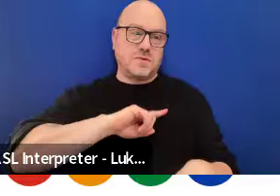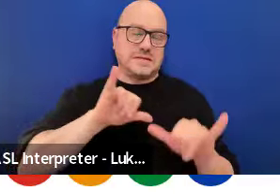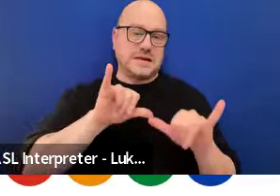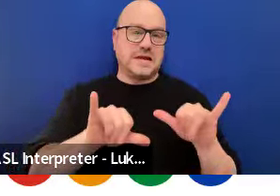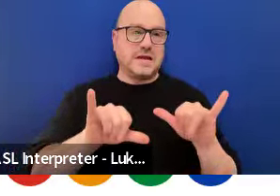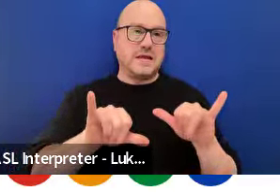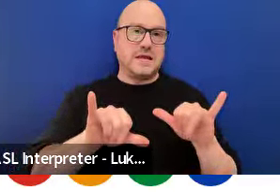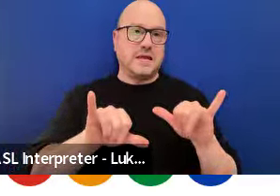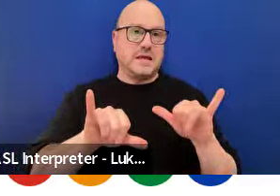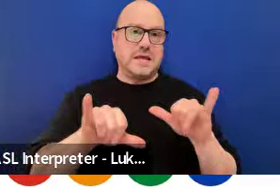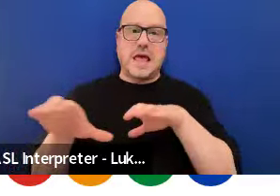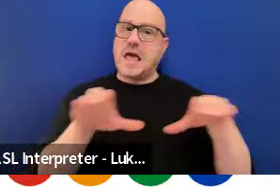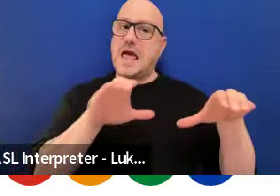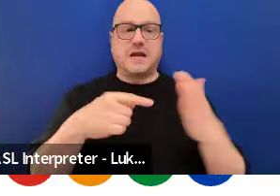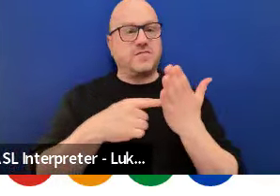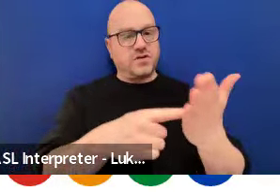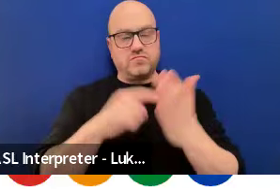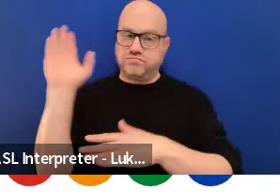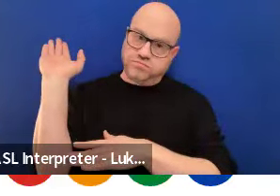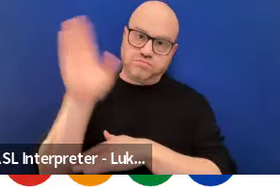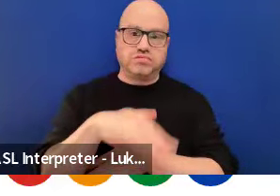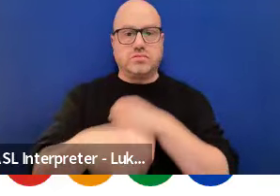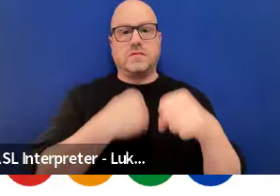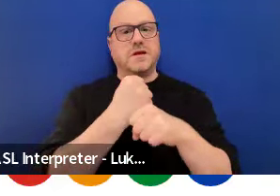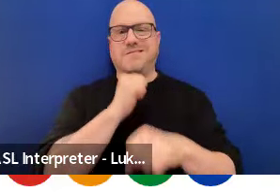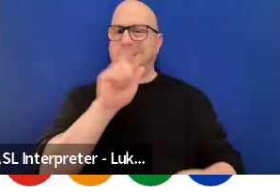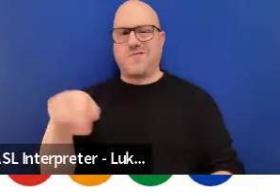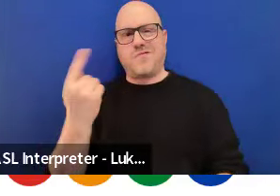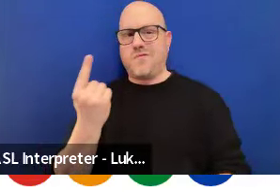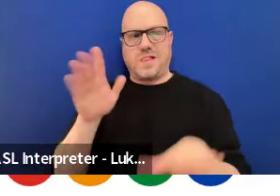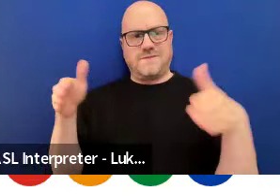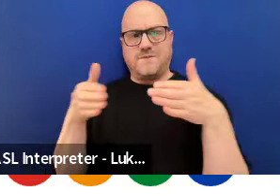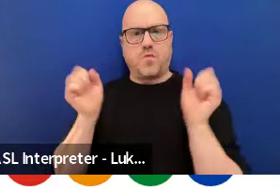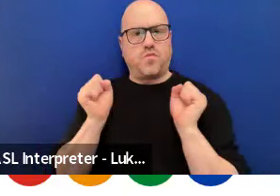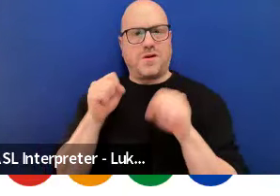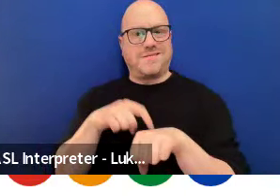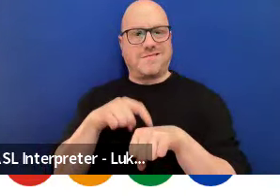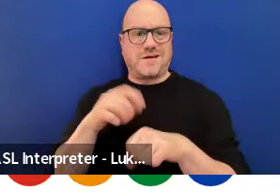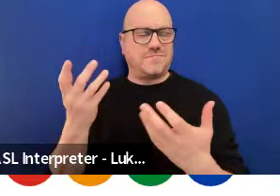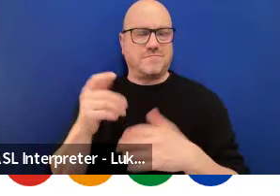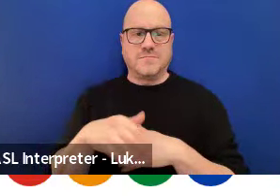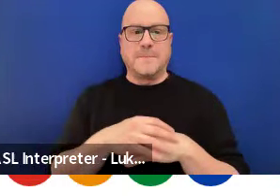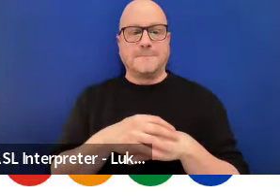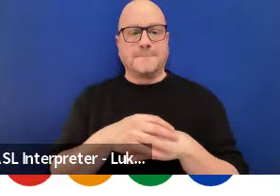PROPOSALS AND JUST REALLY WORKING TO MAKE SURE THIS IS AN ACTIVE